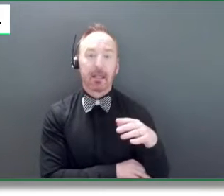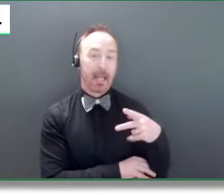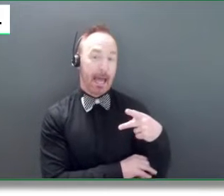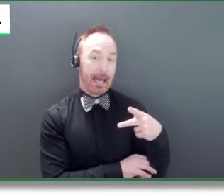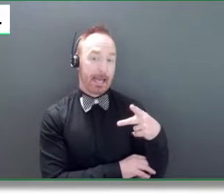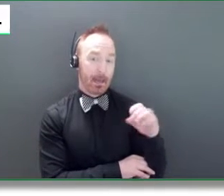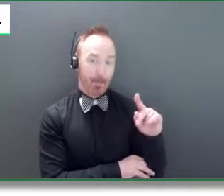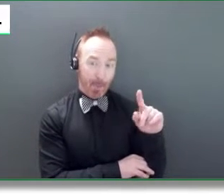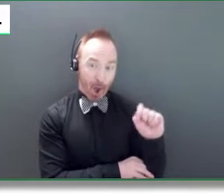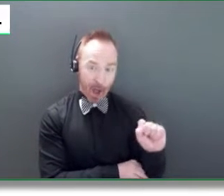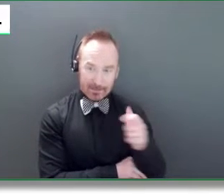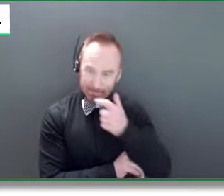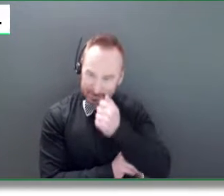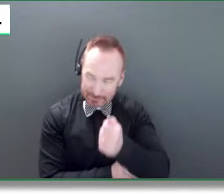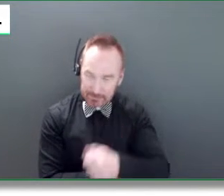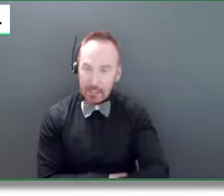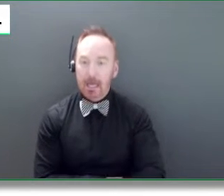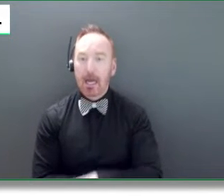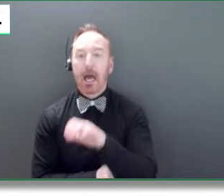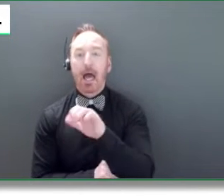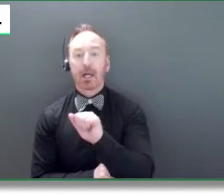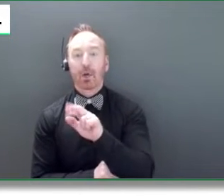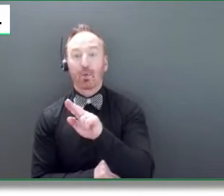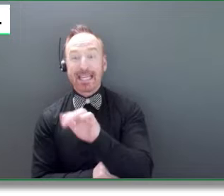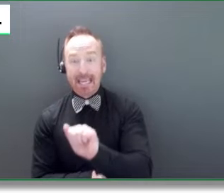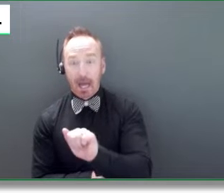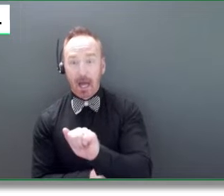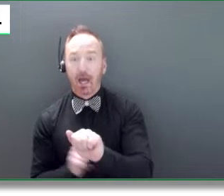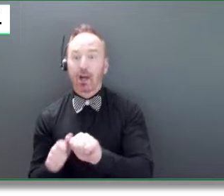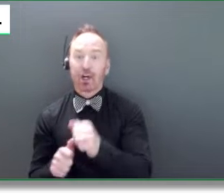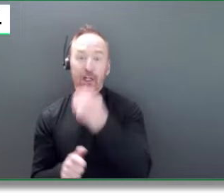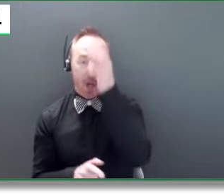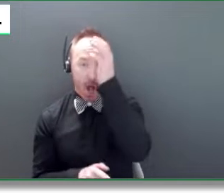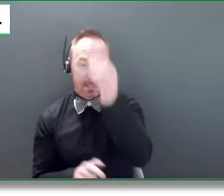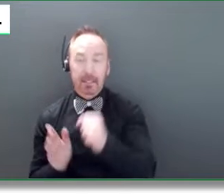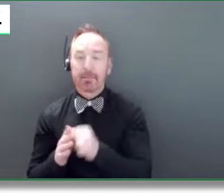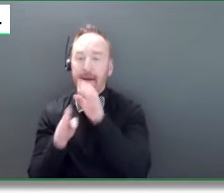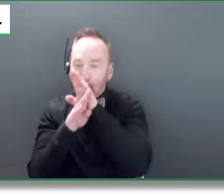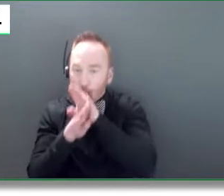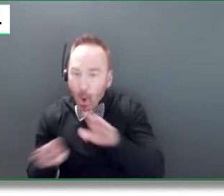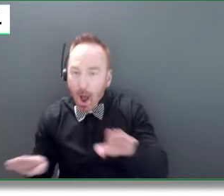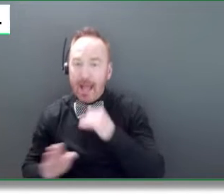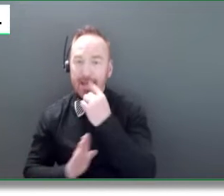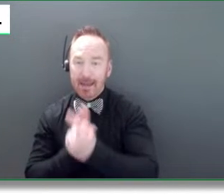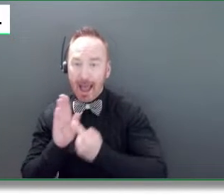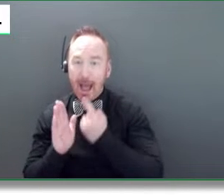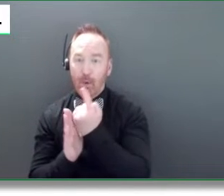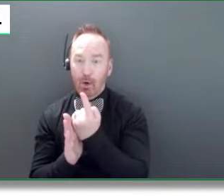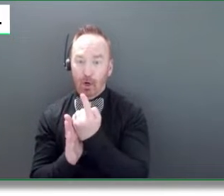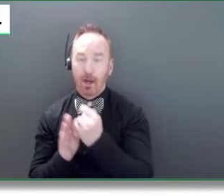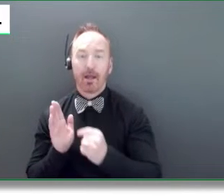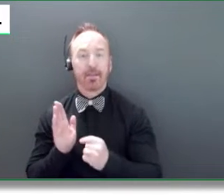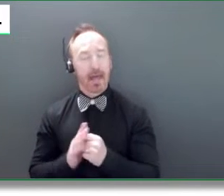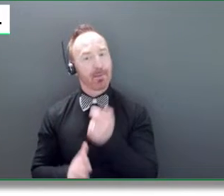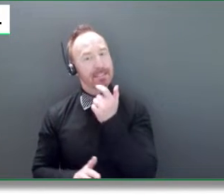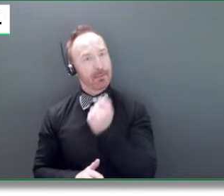quiet hour was an interesting, were interesting ways of balancing the need some people have for quiet spaces